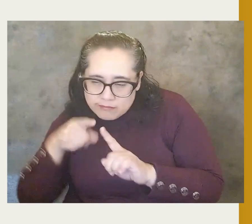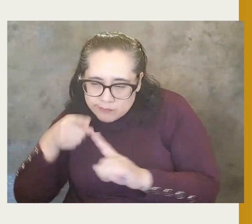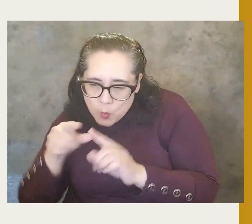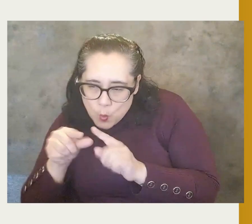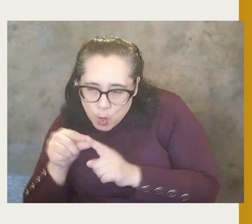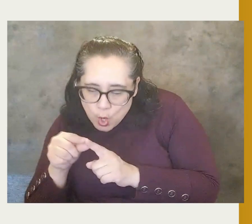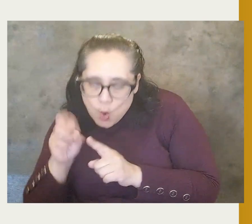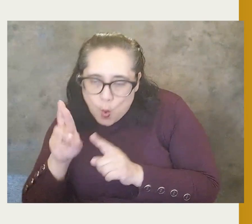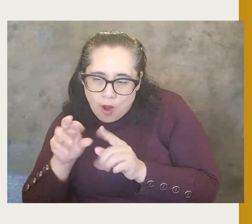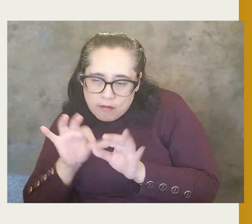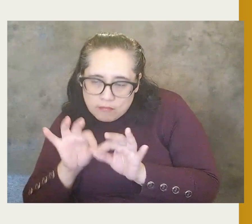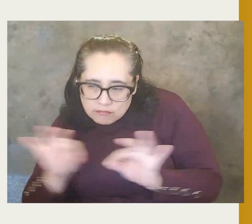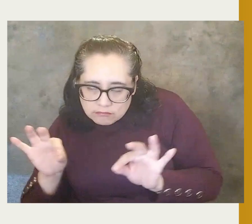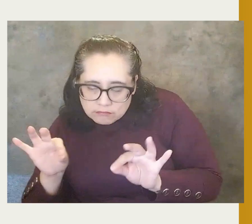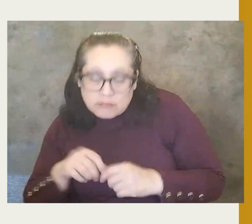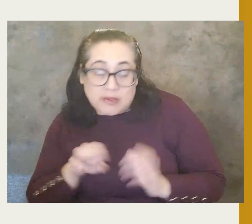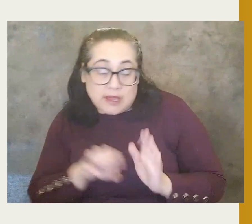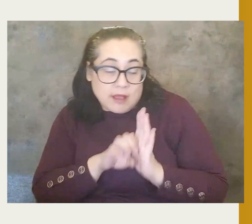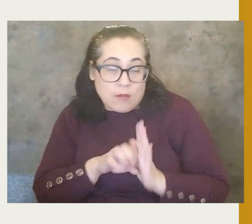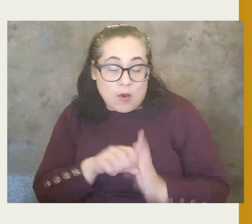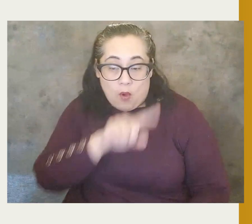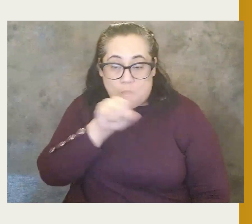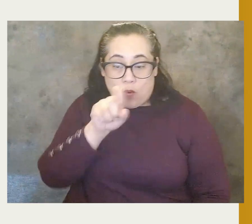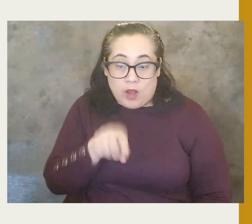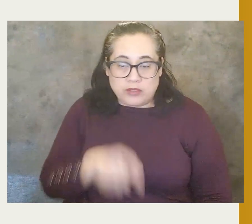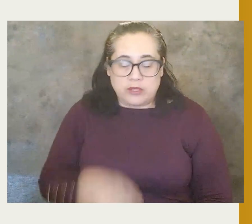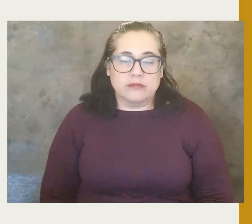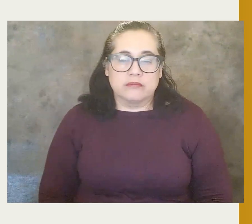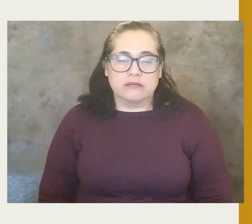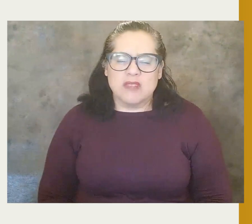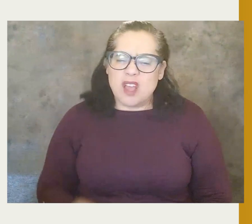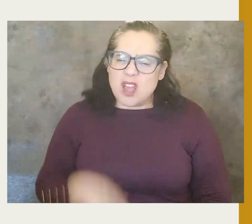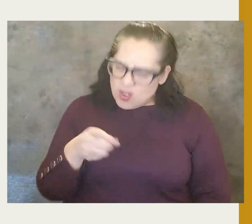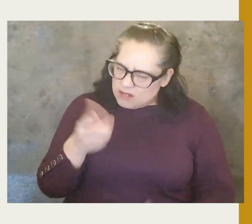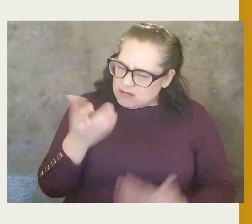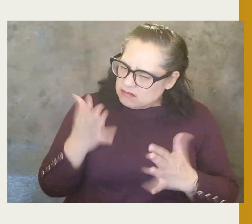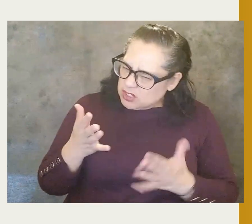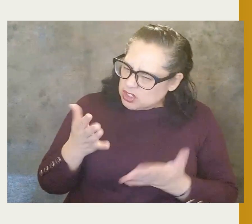For example, in the question have you ... stopped exercising?